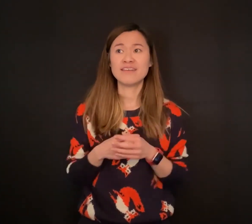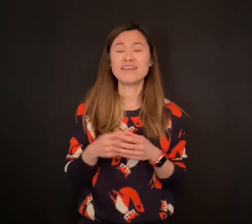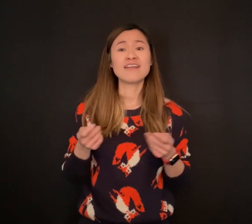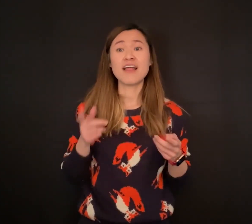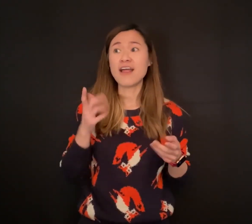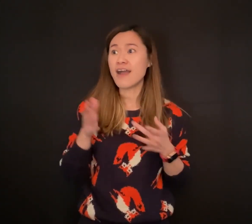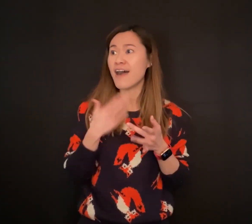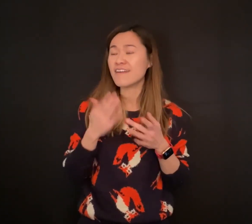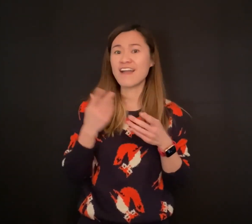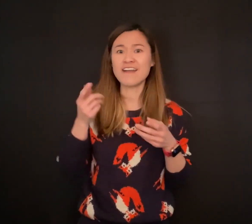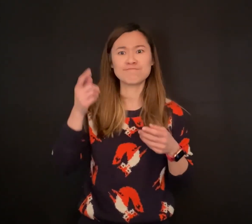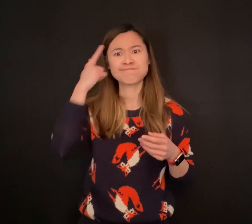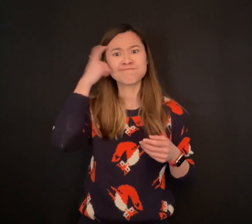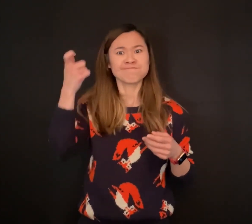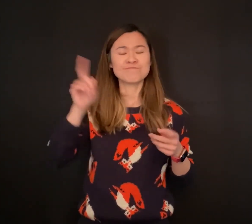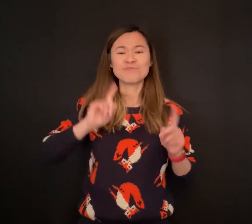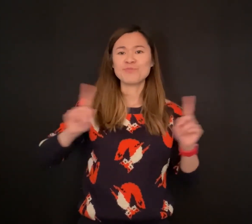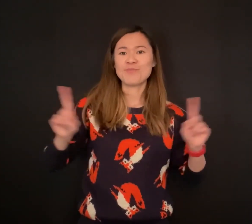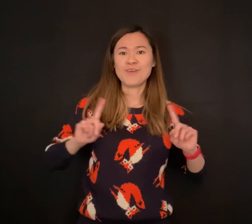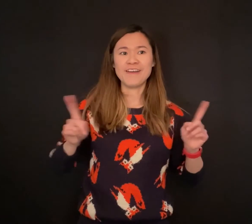So, another idea.